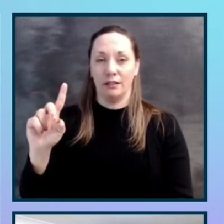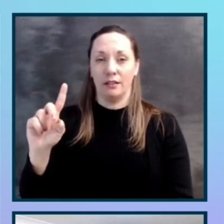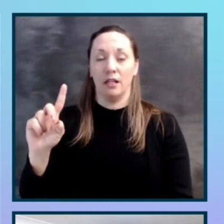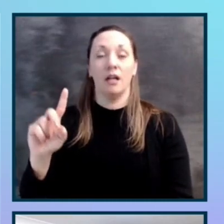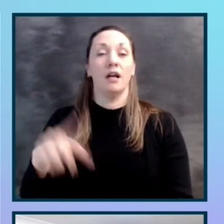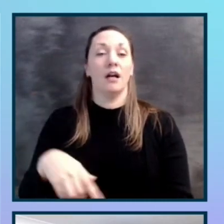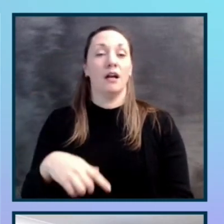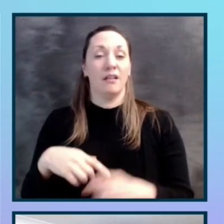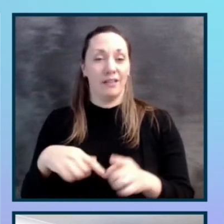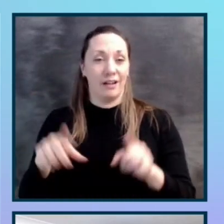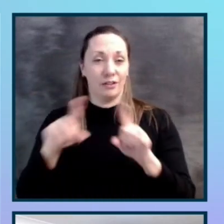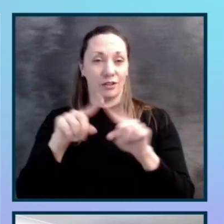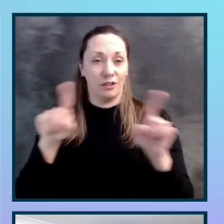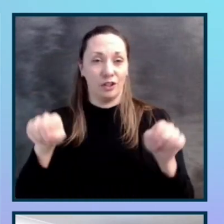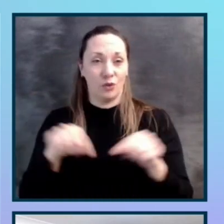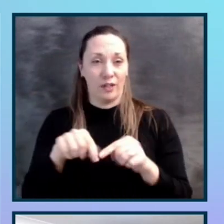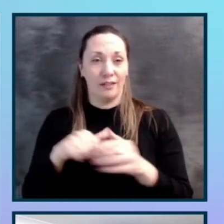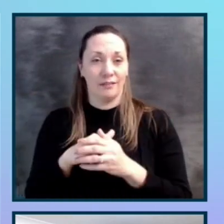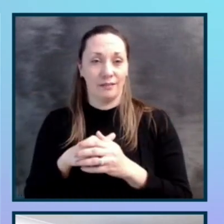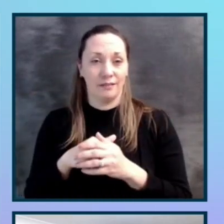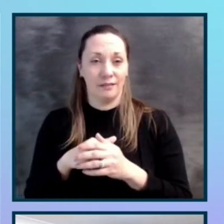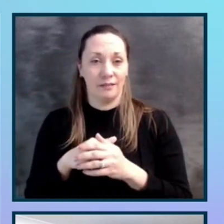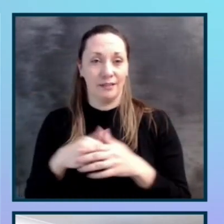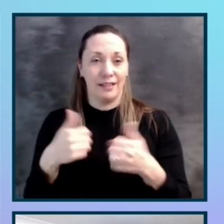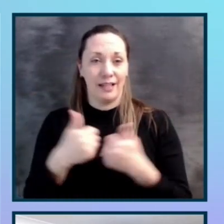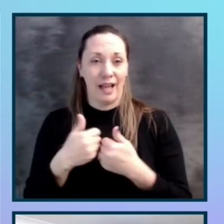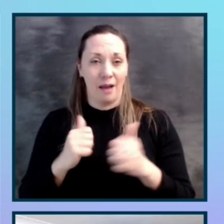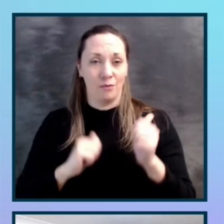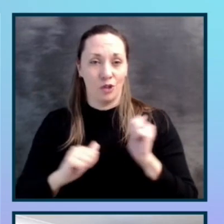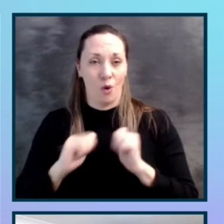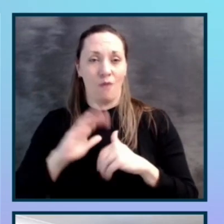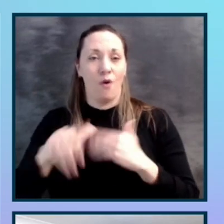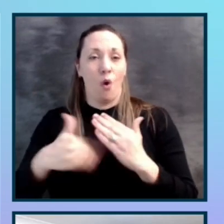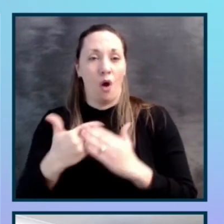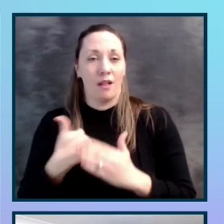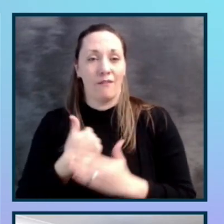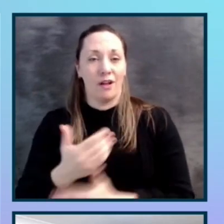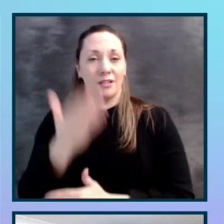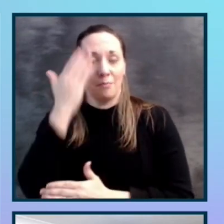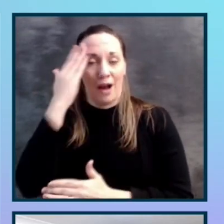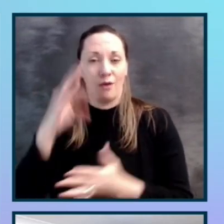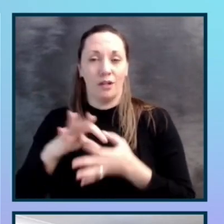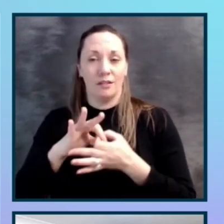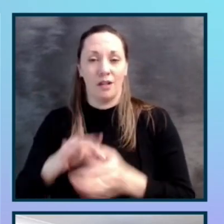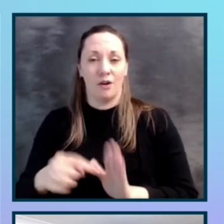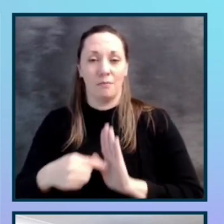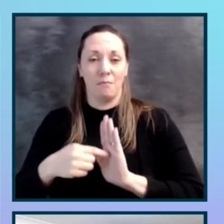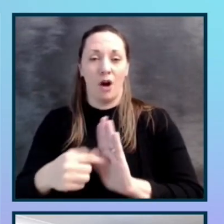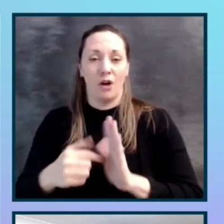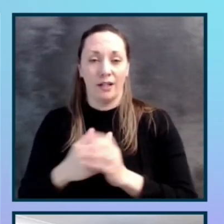There's an in-game shot of all of us pirates sort of marking, having, you know,